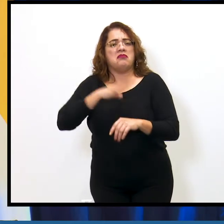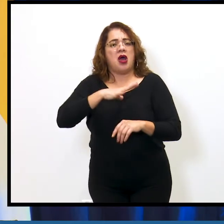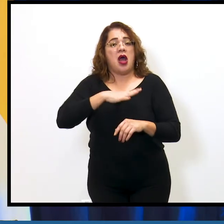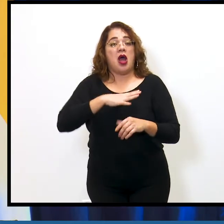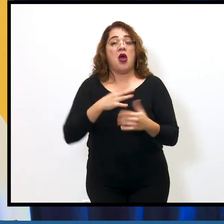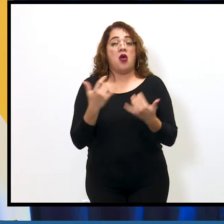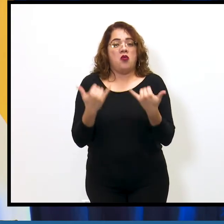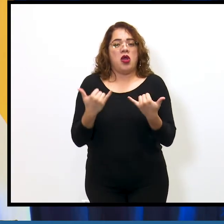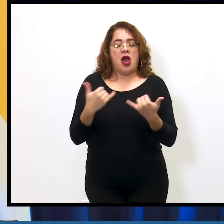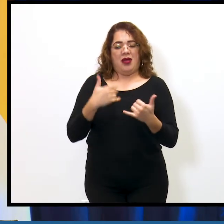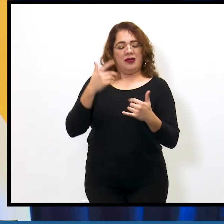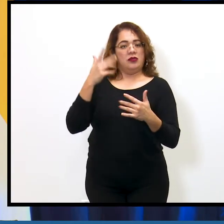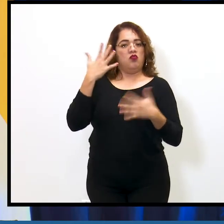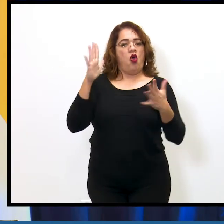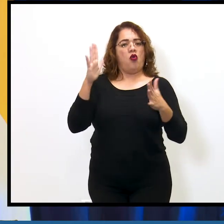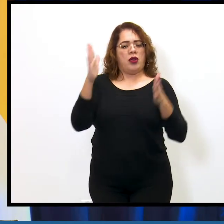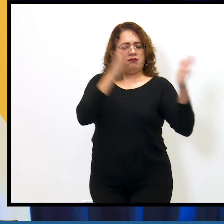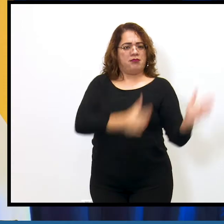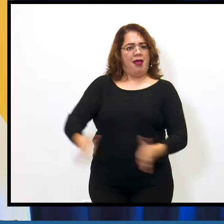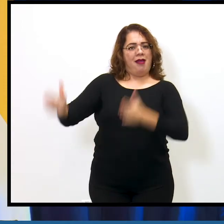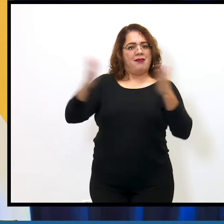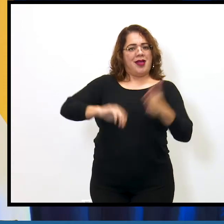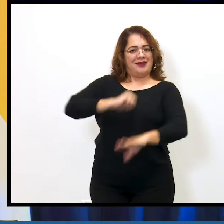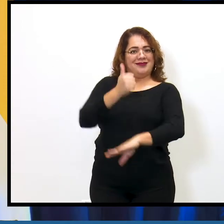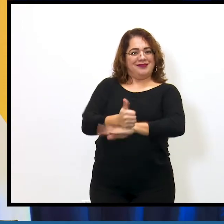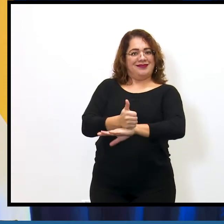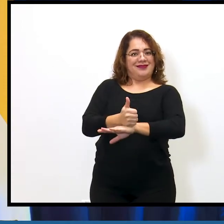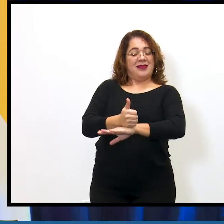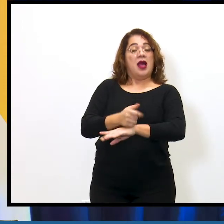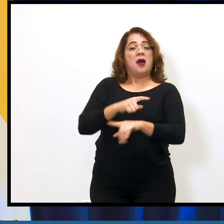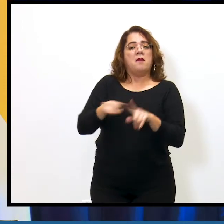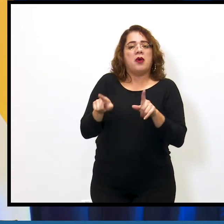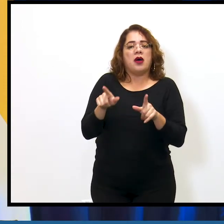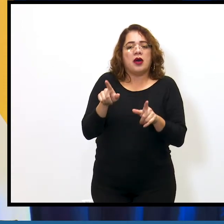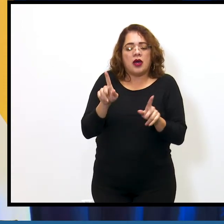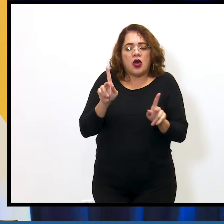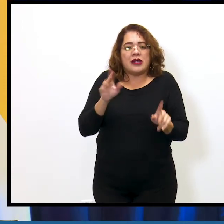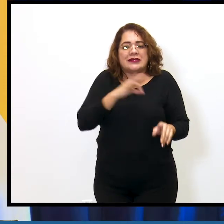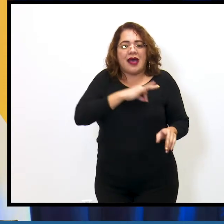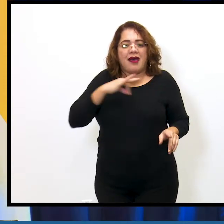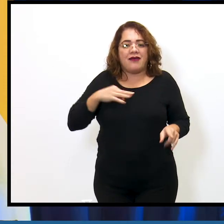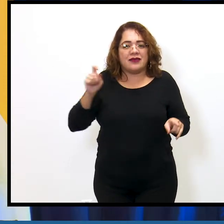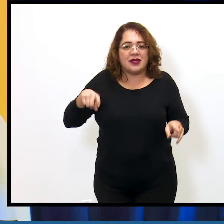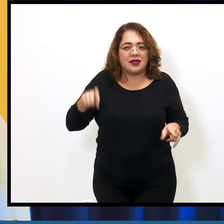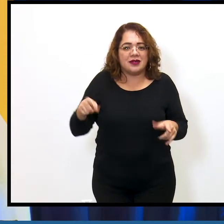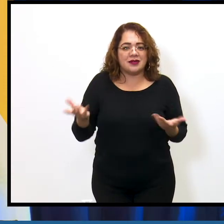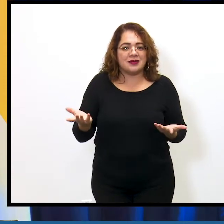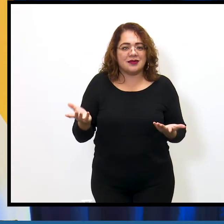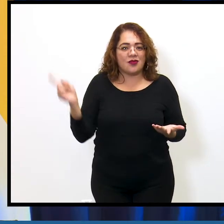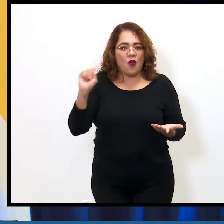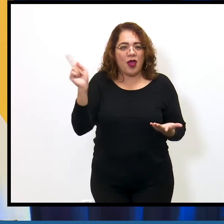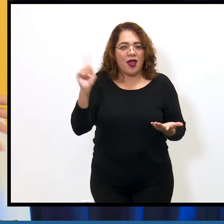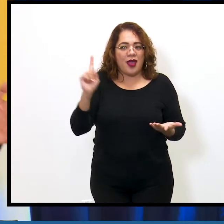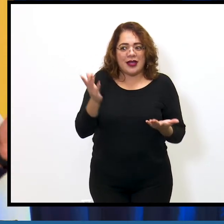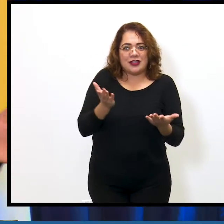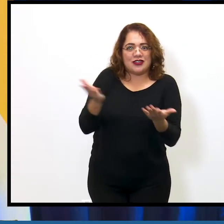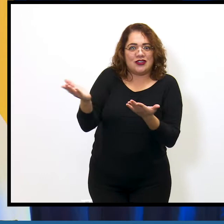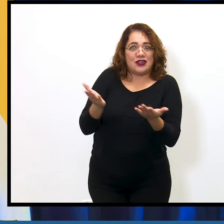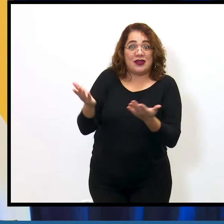of people to serve and so I want everyone also to know that the time when my mom was in the hospital